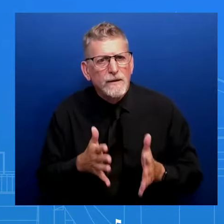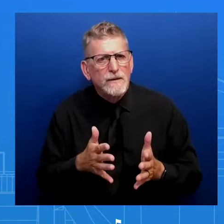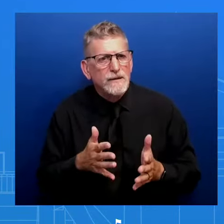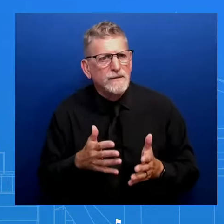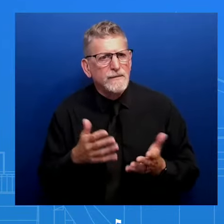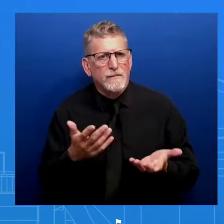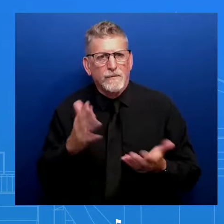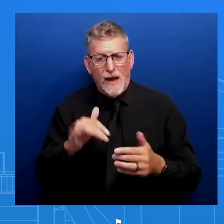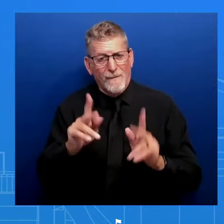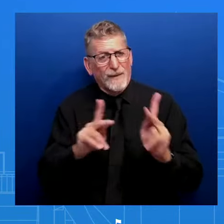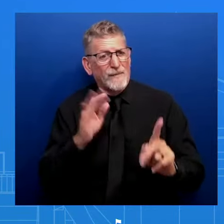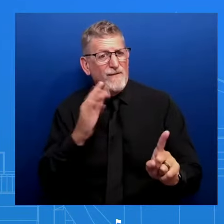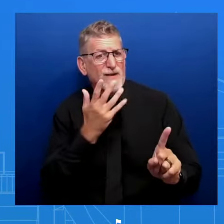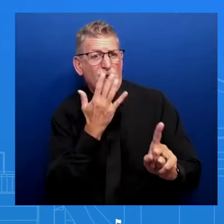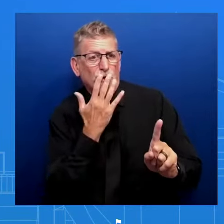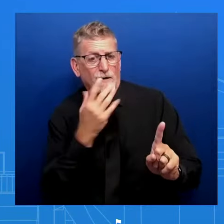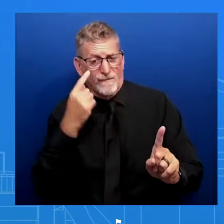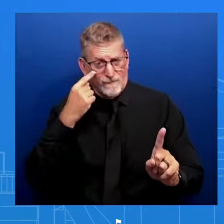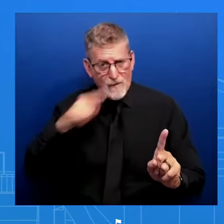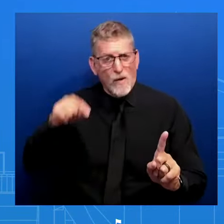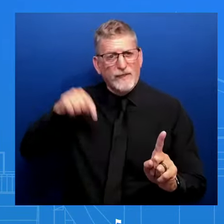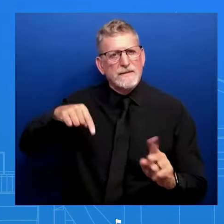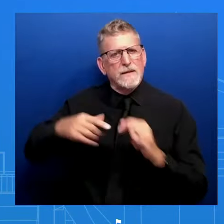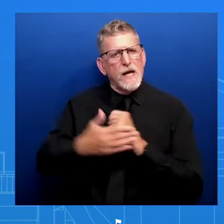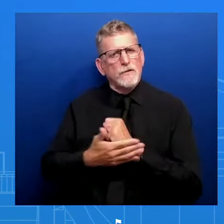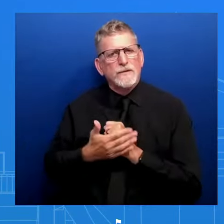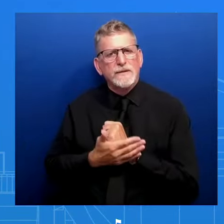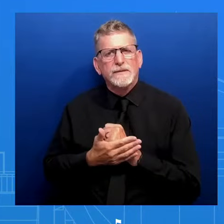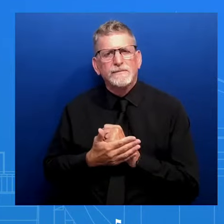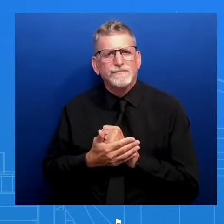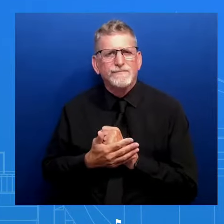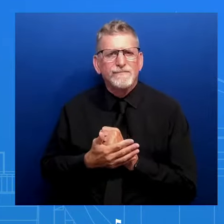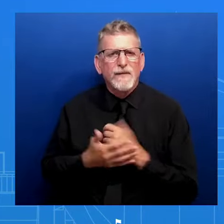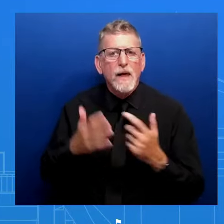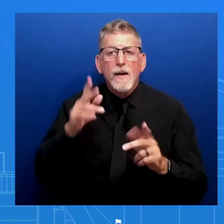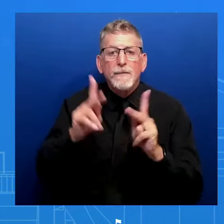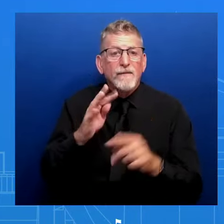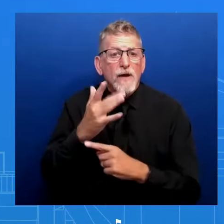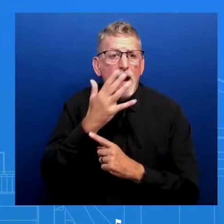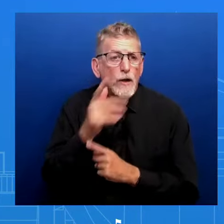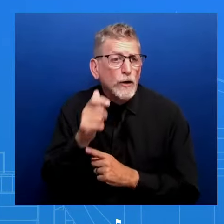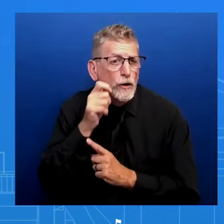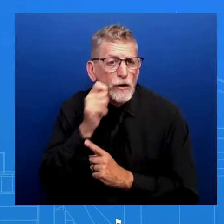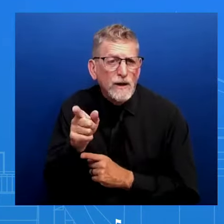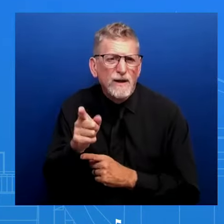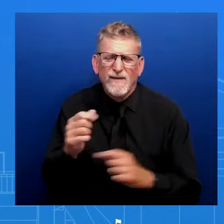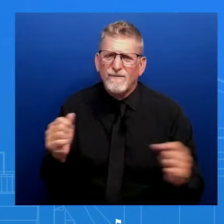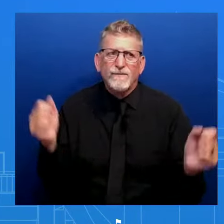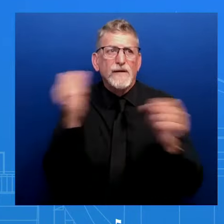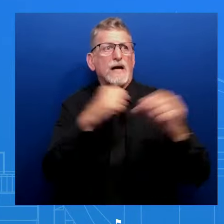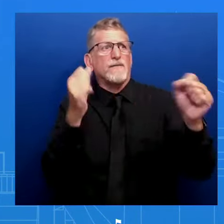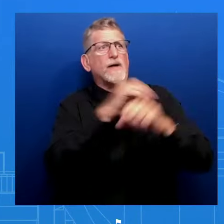In fact, people of color were fighting for this country even before they were given all the rights of citizens.